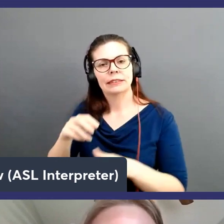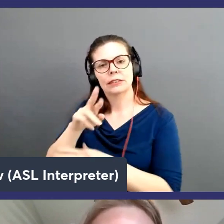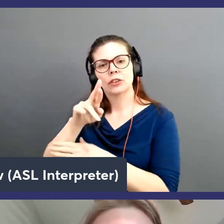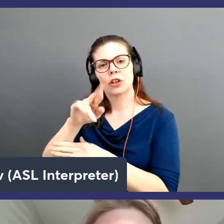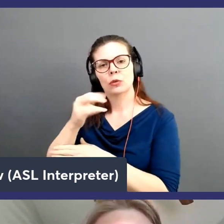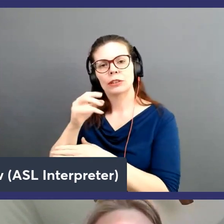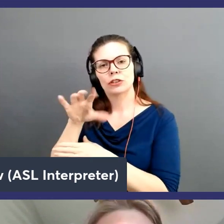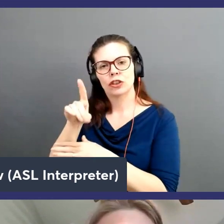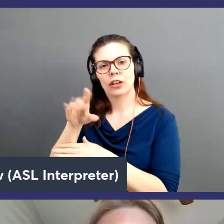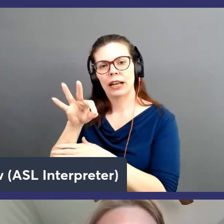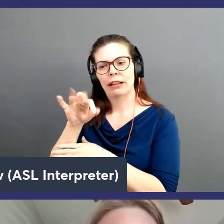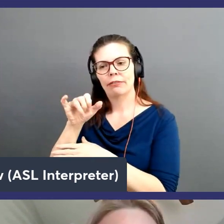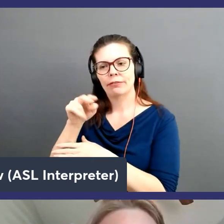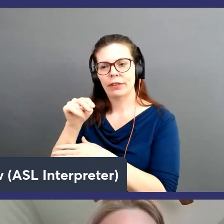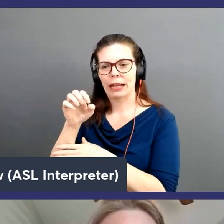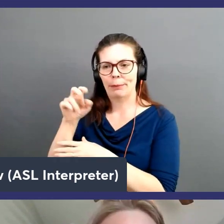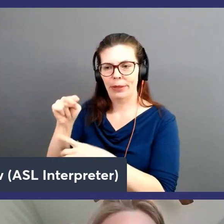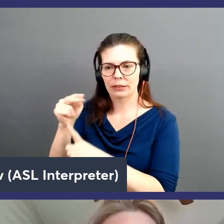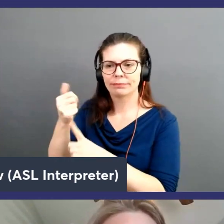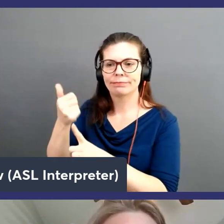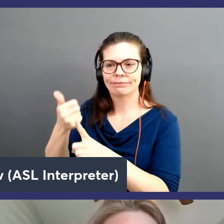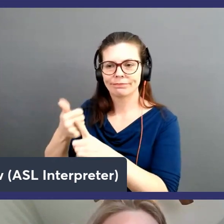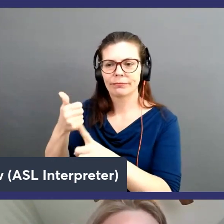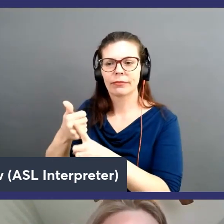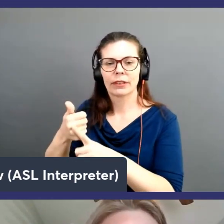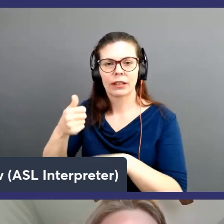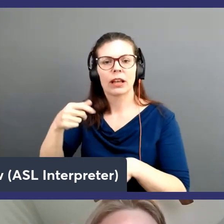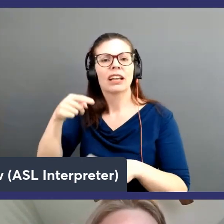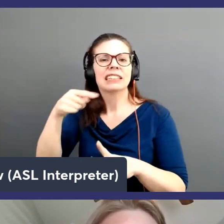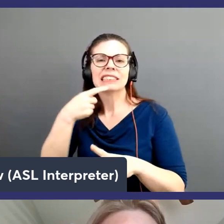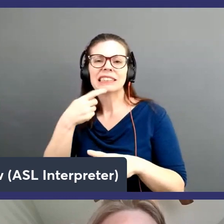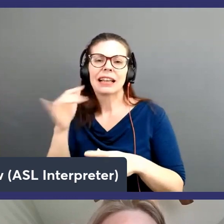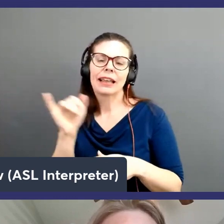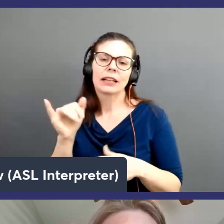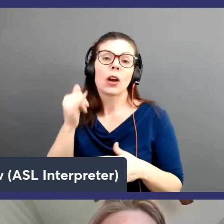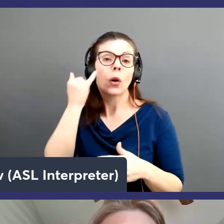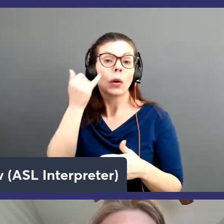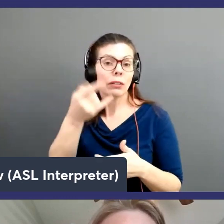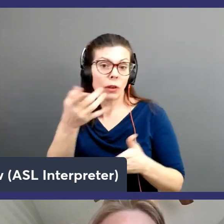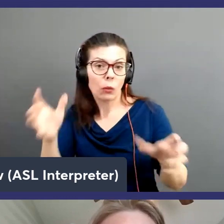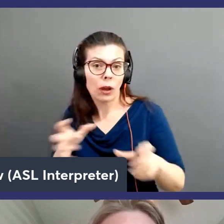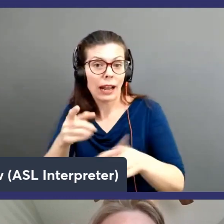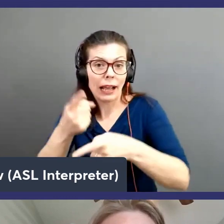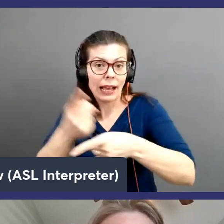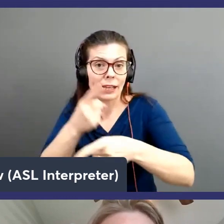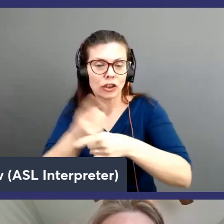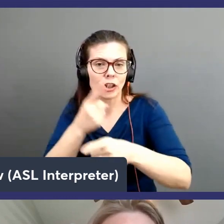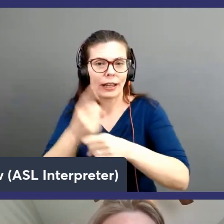And he essentially said something along the lines of, "Well, if you want to accurately simulate quantum mechanics,